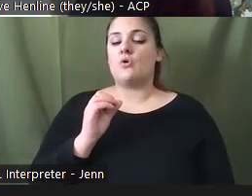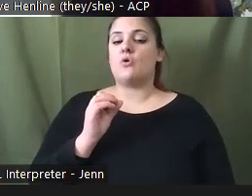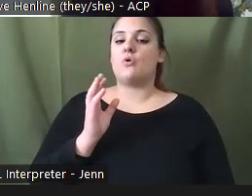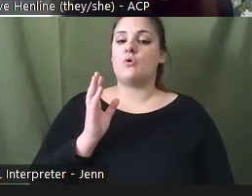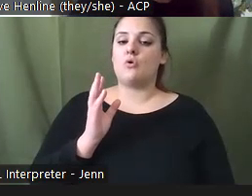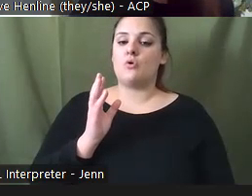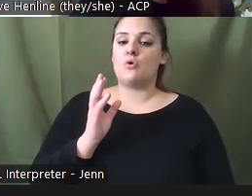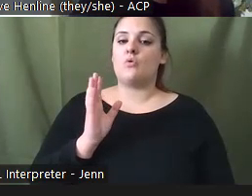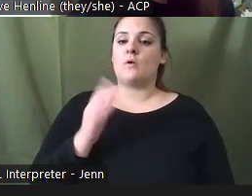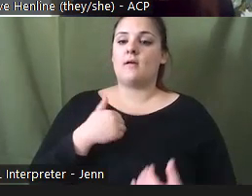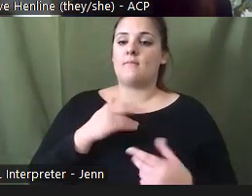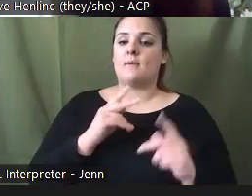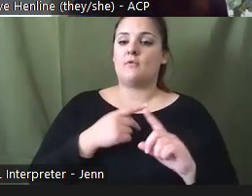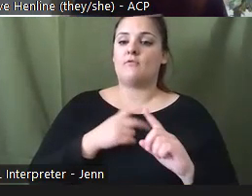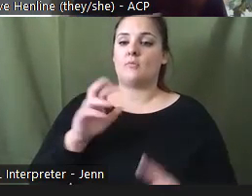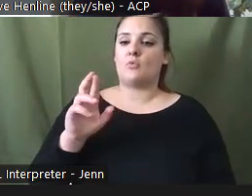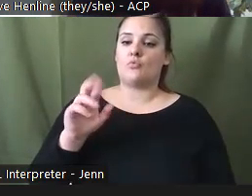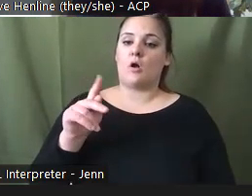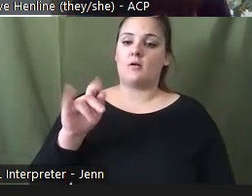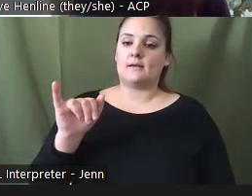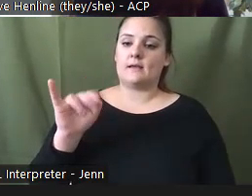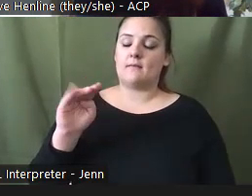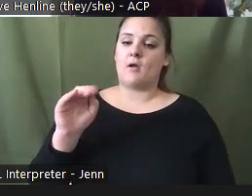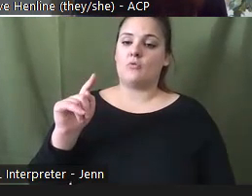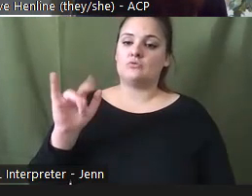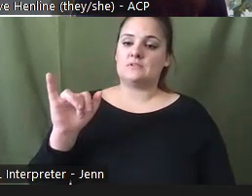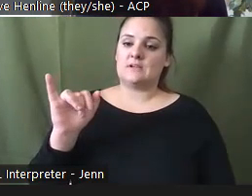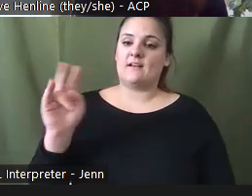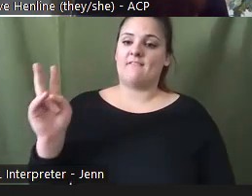from Rocky Mountain Victim Law Center about confidentiality and privilege, super fun stuff.